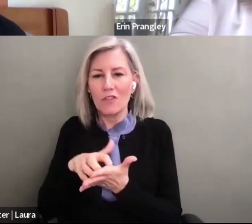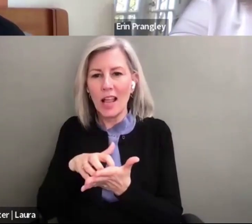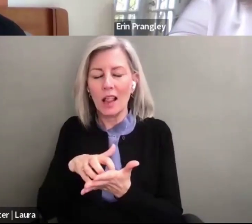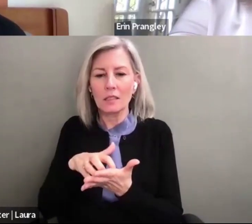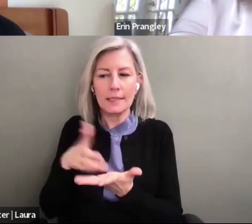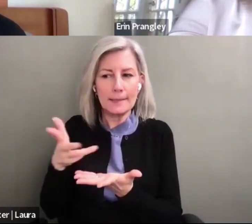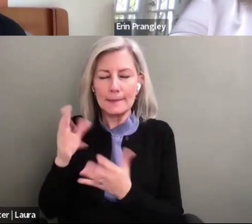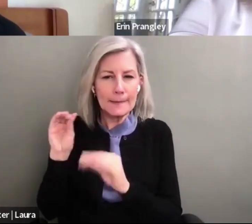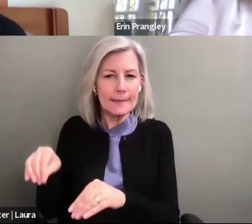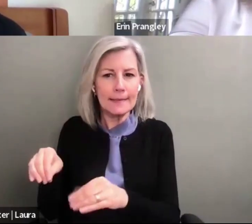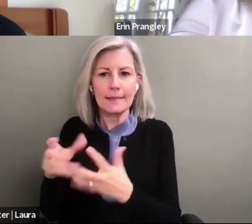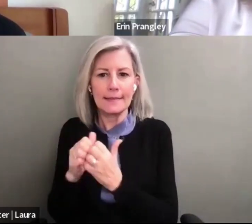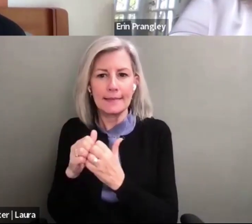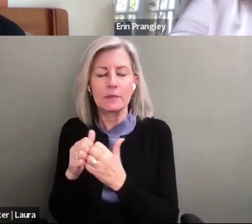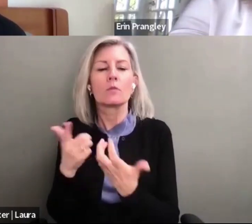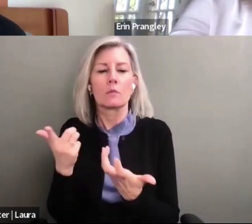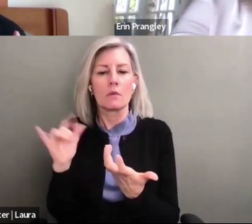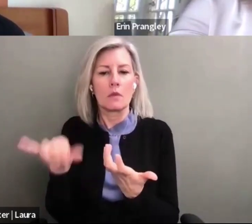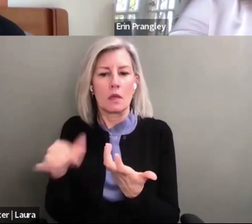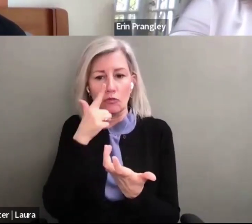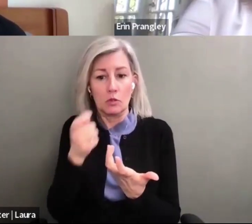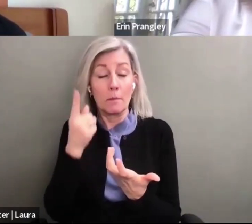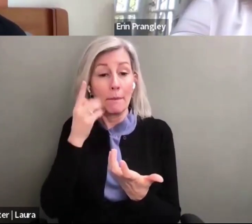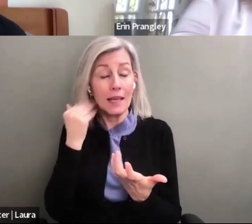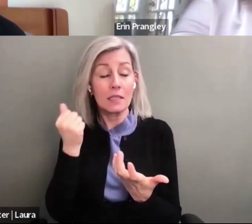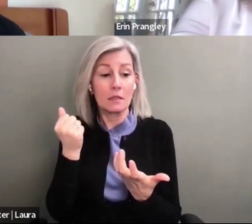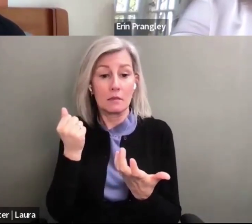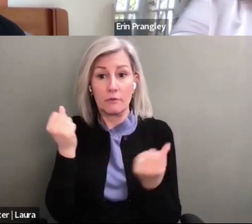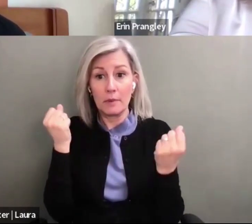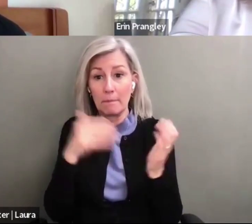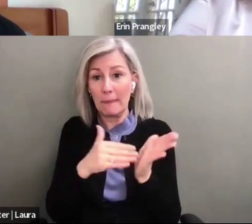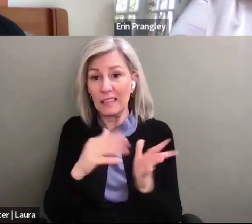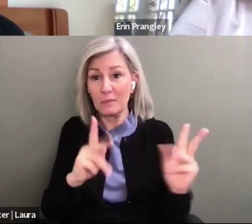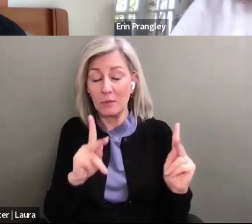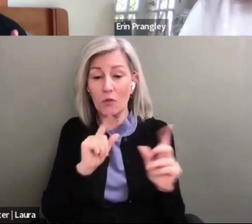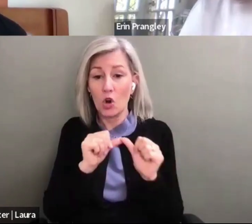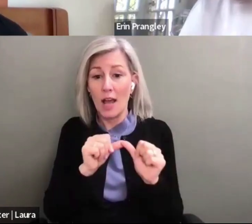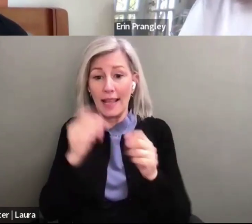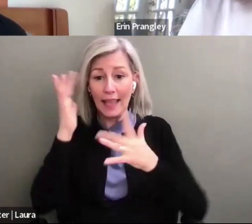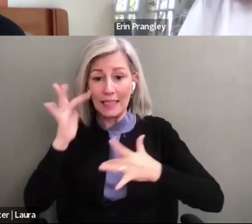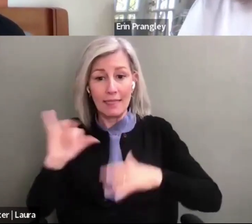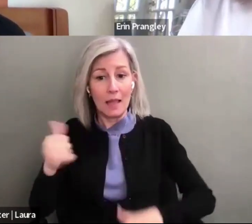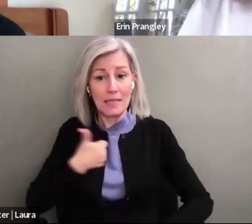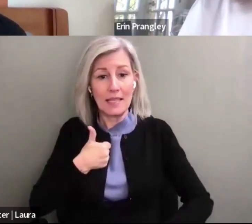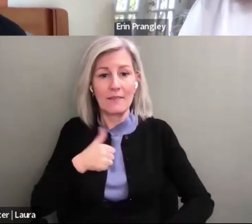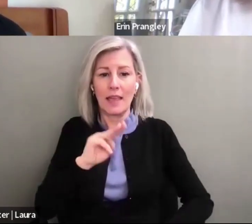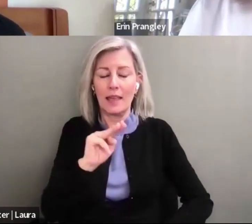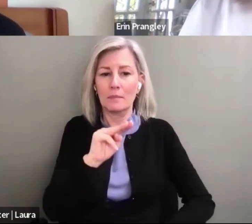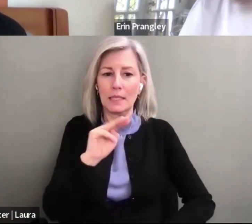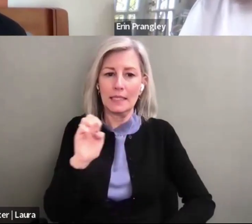dedicate work requirements and the exemptions for medically frail individuals, and elected by states.